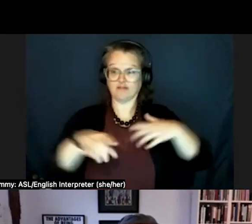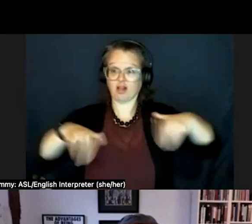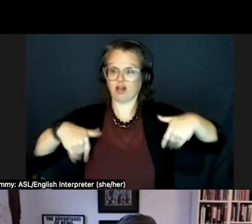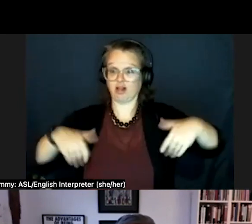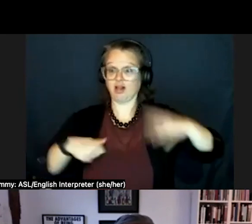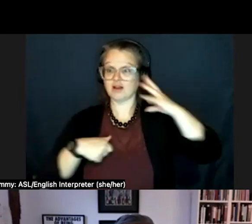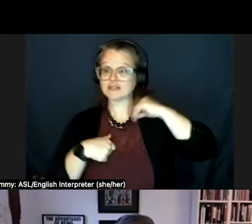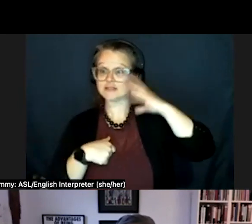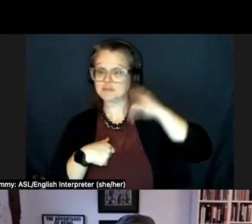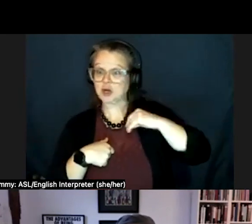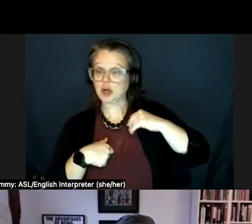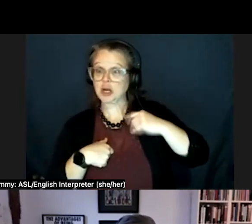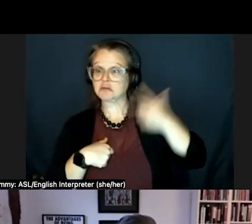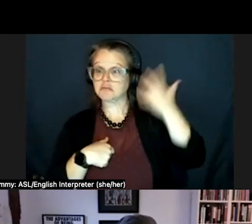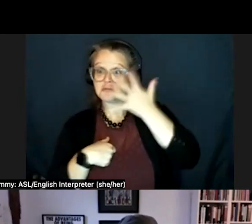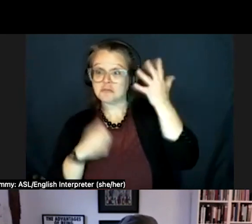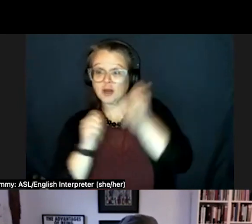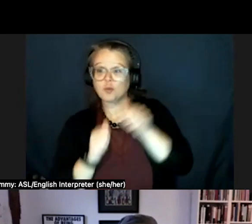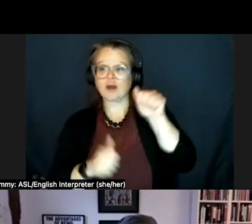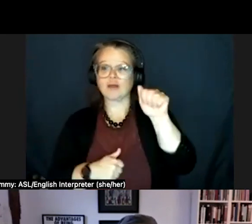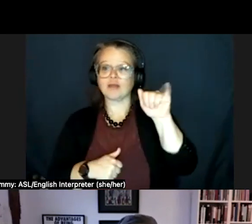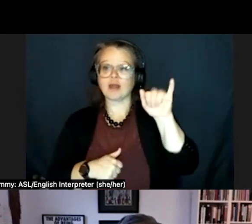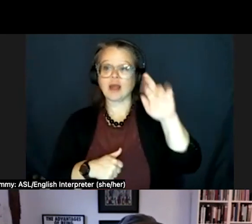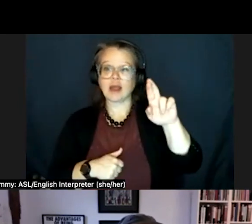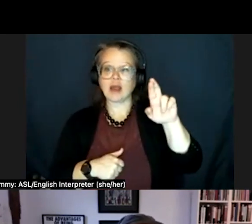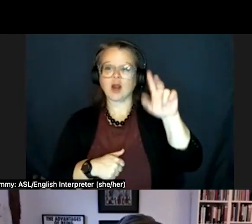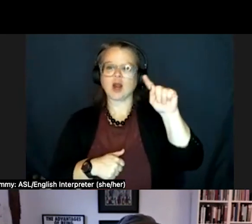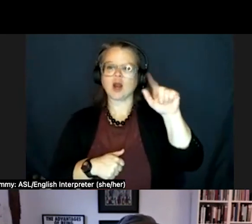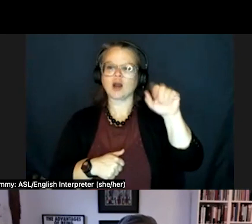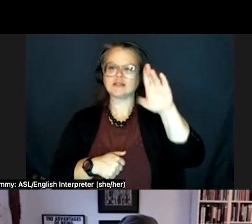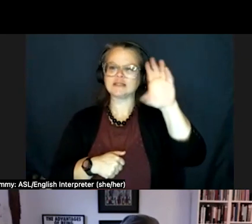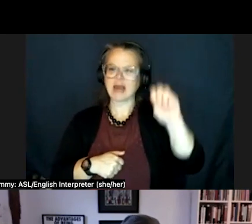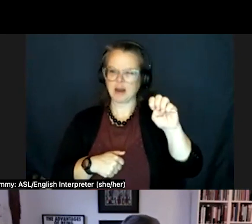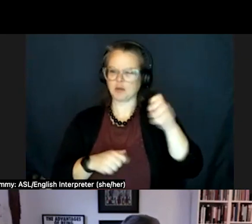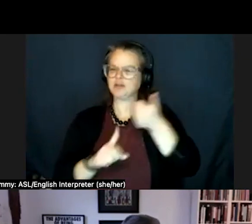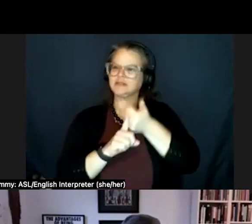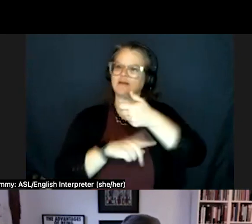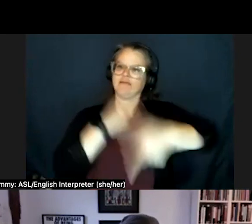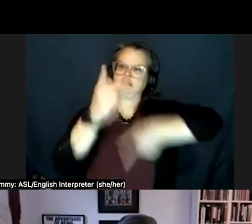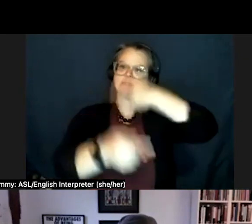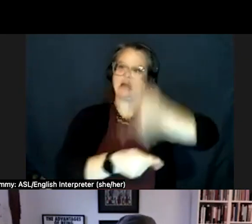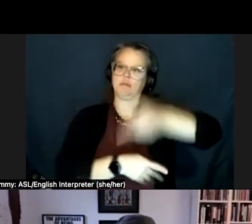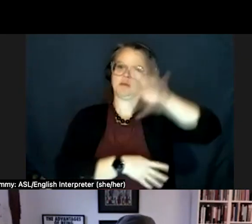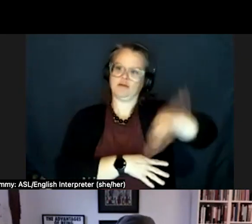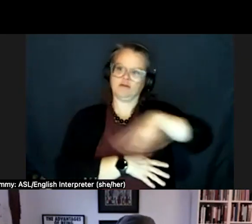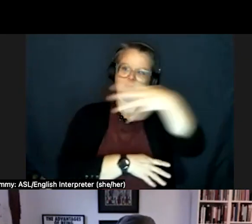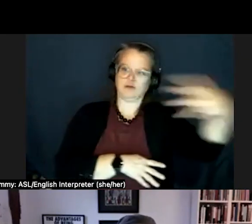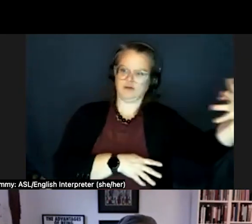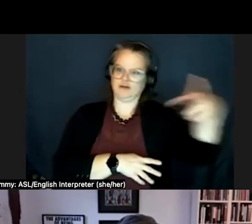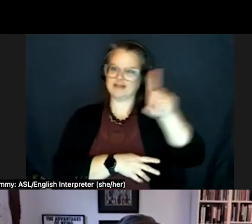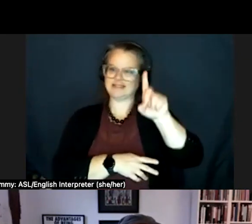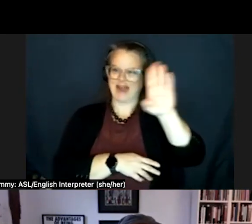feels a little like Excel at first, but rather than sort of a big numbers tally type thing,